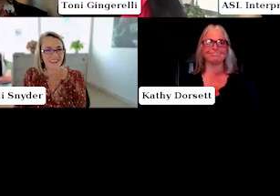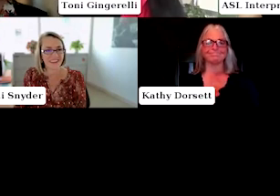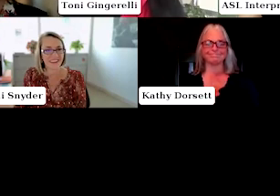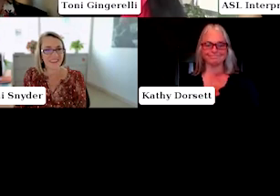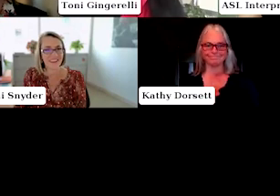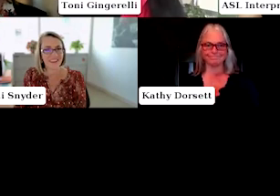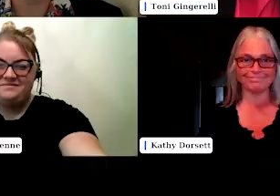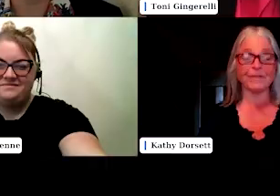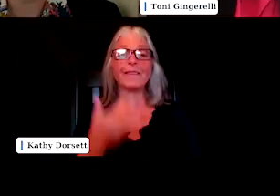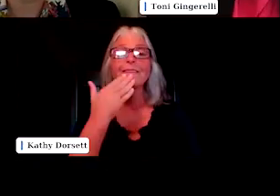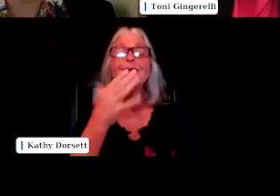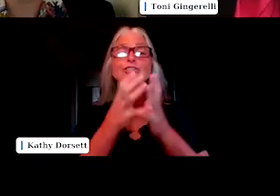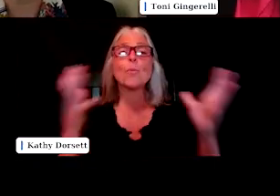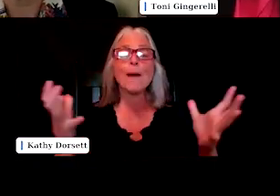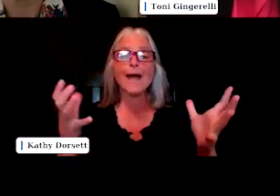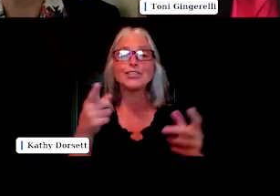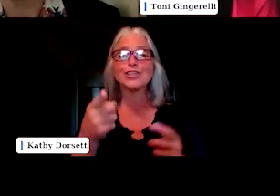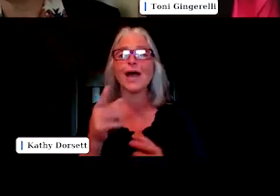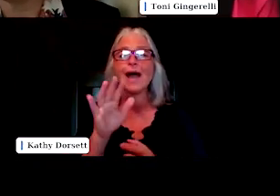Thanks so much. Ronnie.